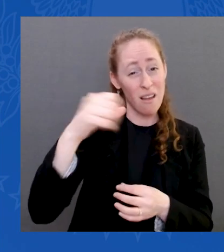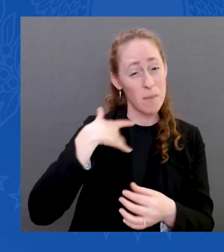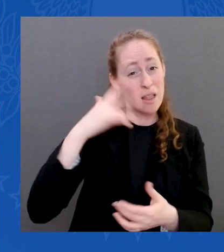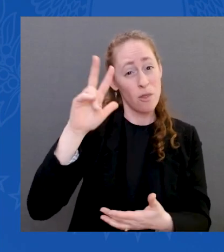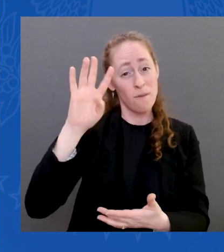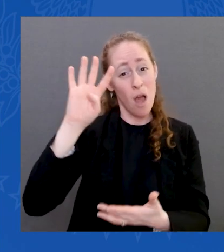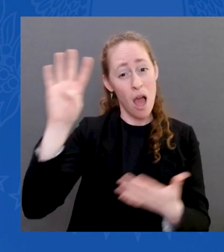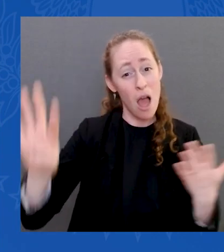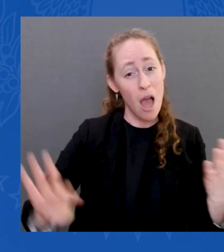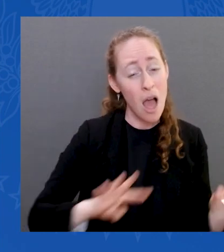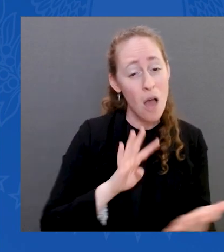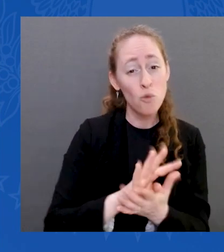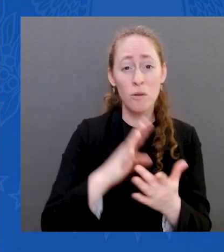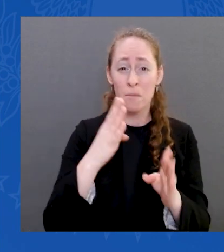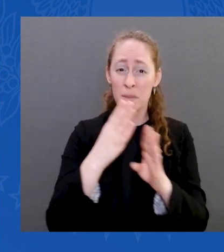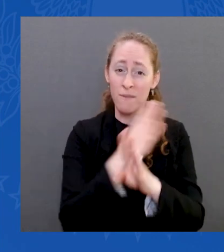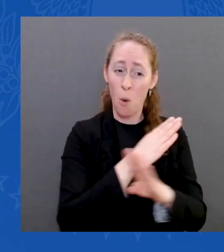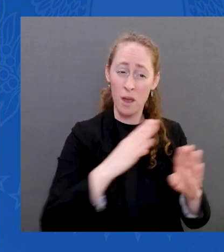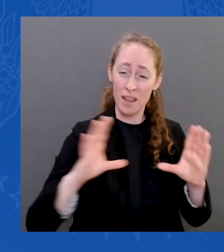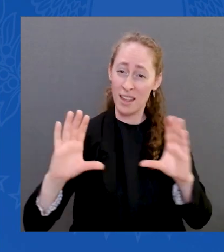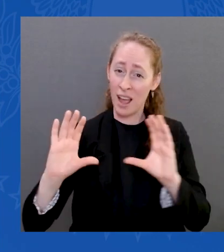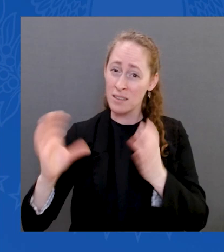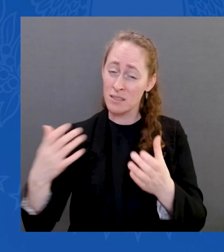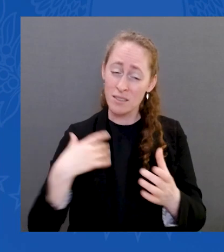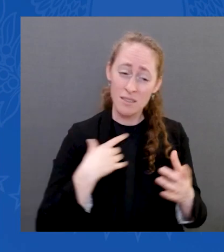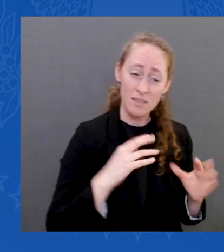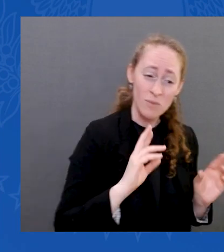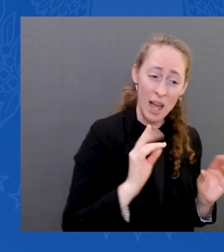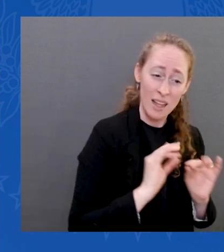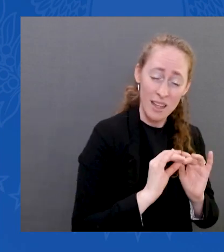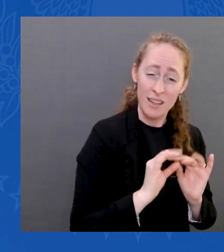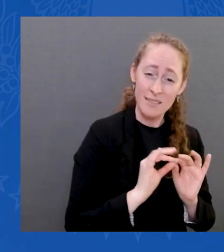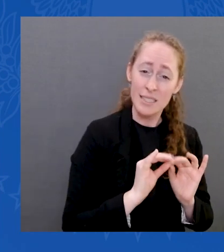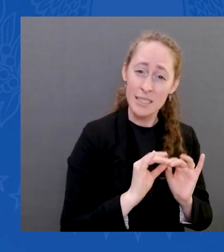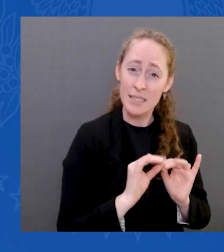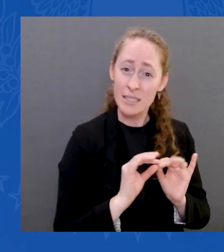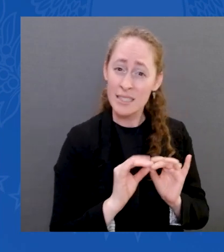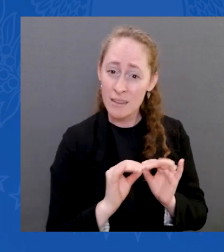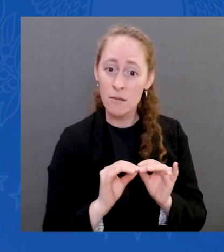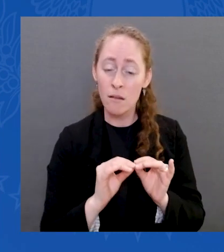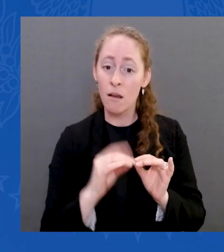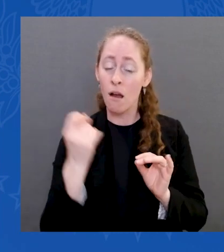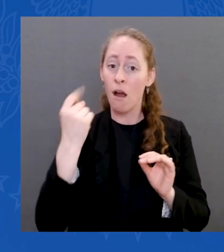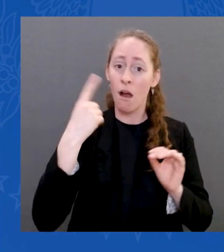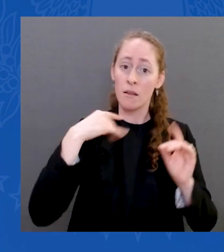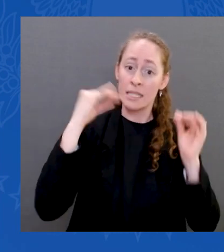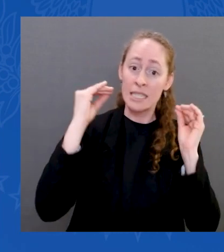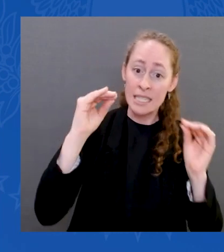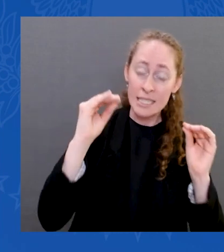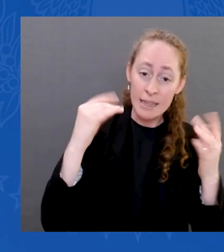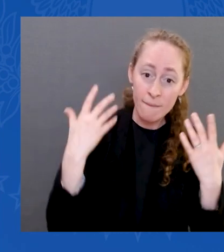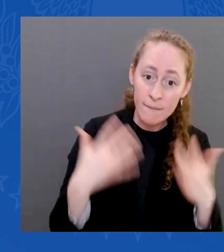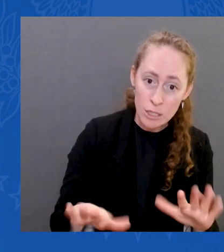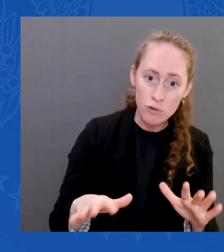And it was what -- not only I taught, but -- what I did as Chairman of the Judiciary Committee. I taught about separation of powers.